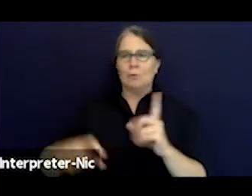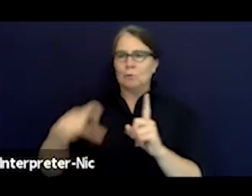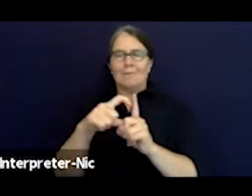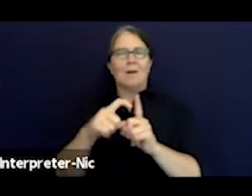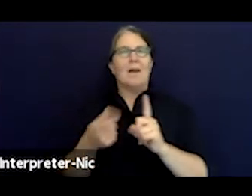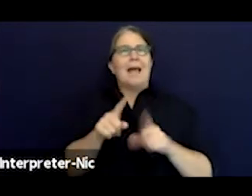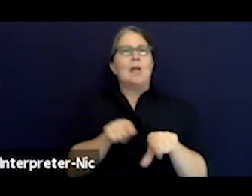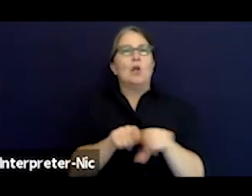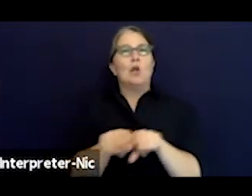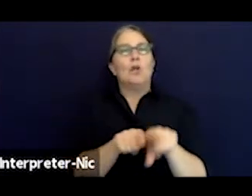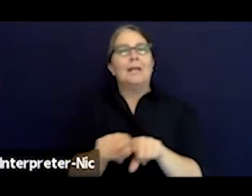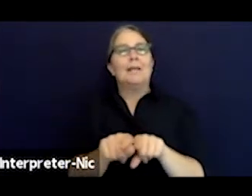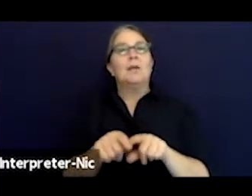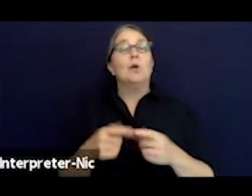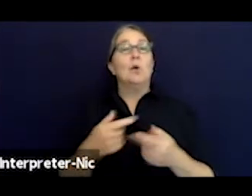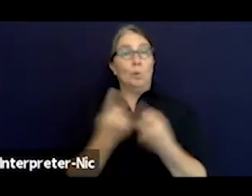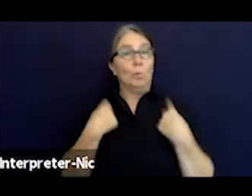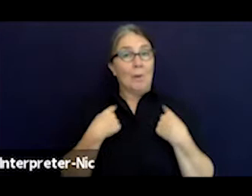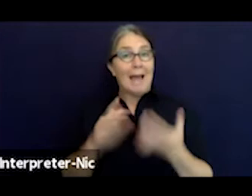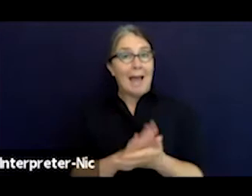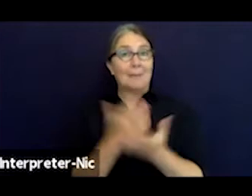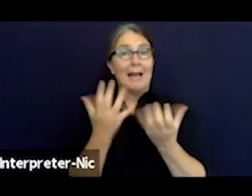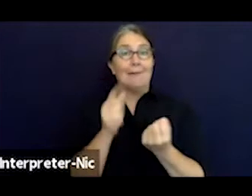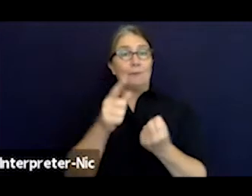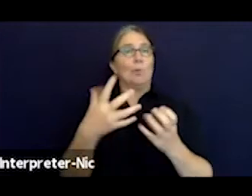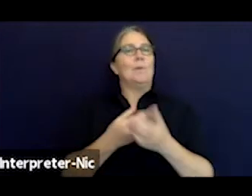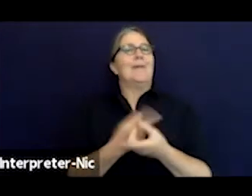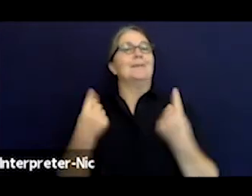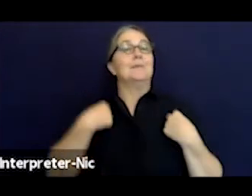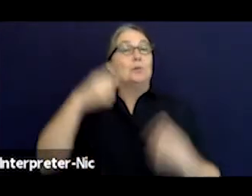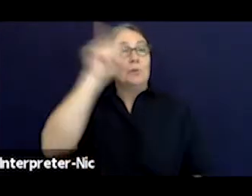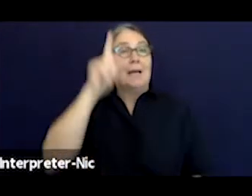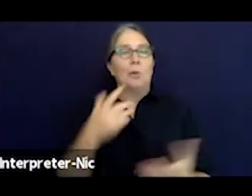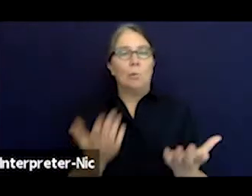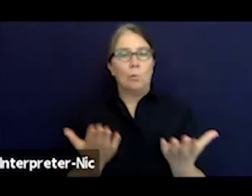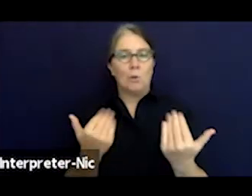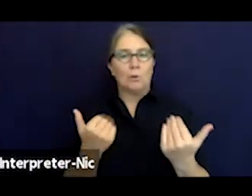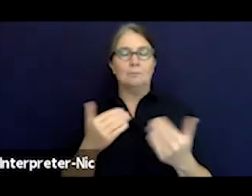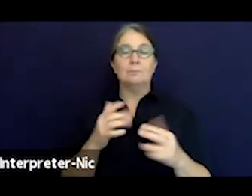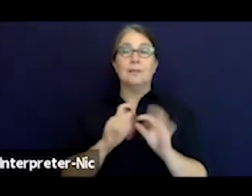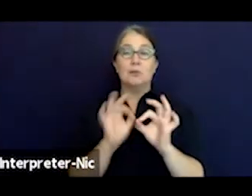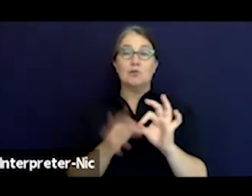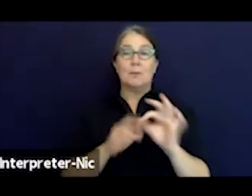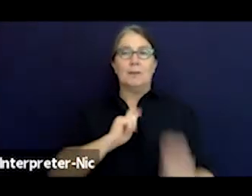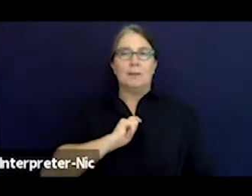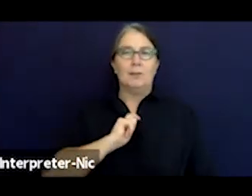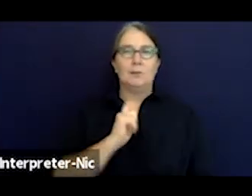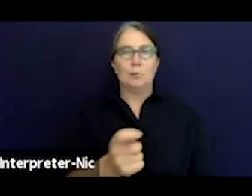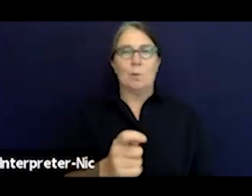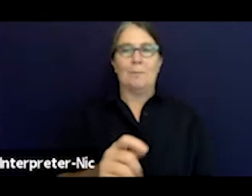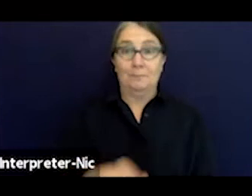Thank you very much. I am grateful you invited me to help kick off Pathways 15. I say